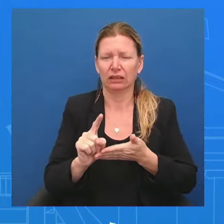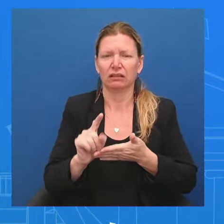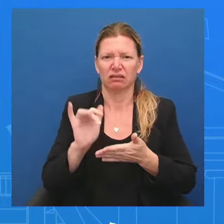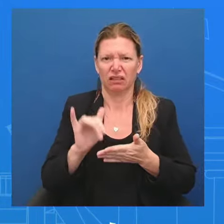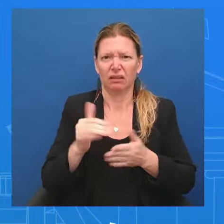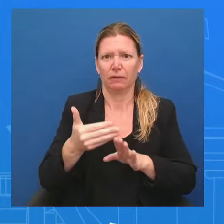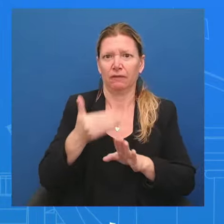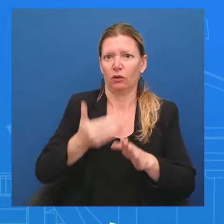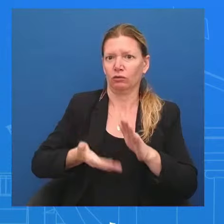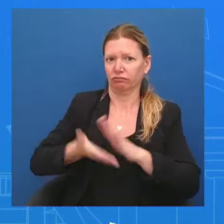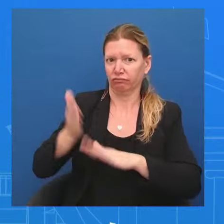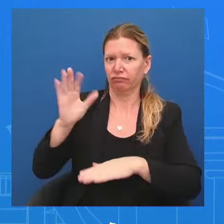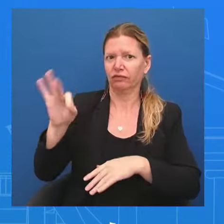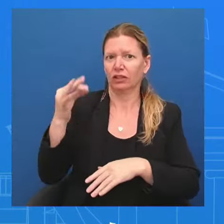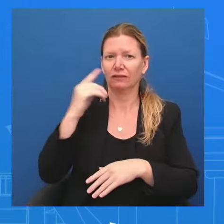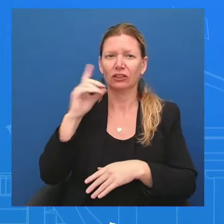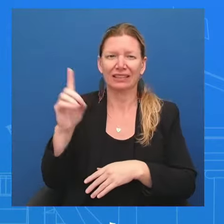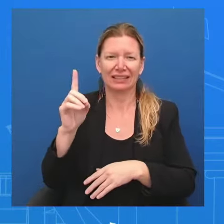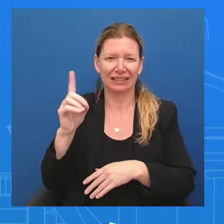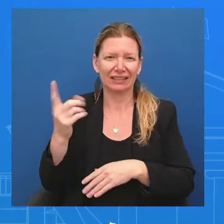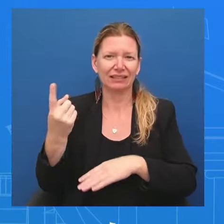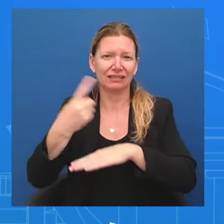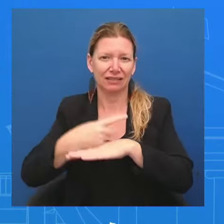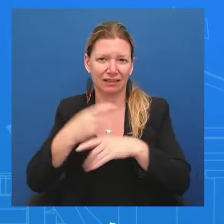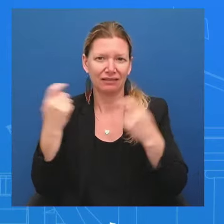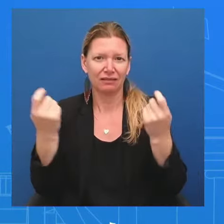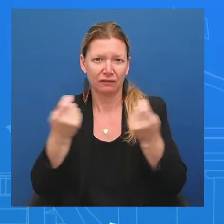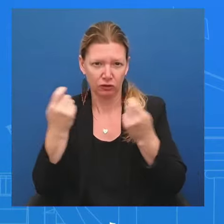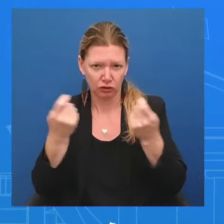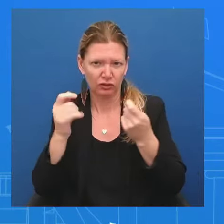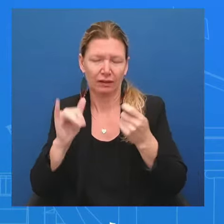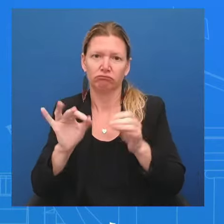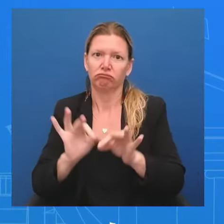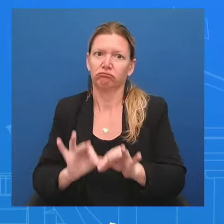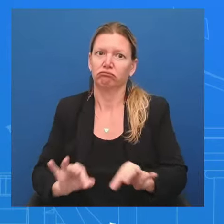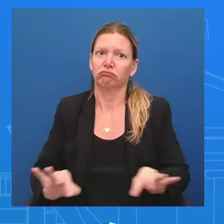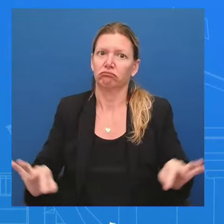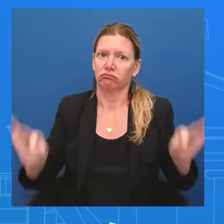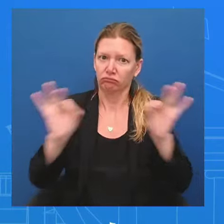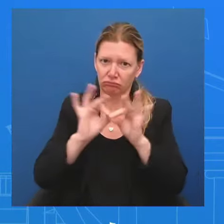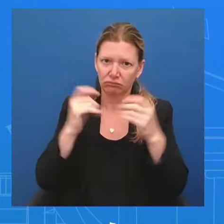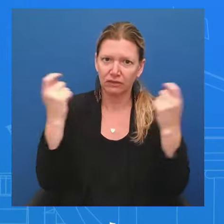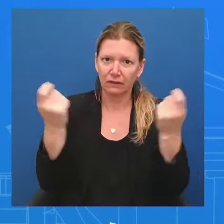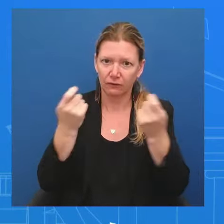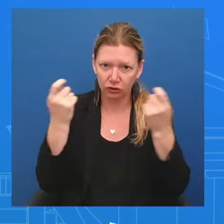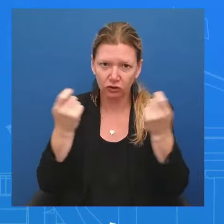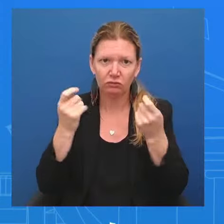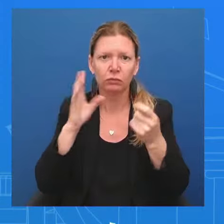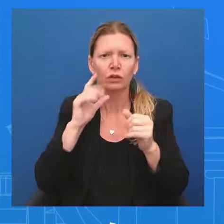Obviously, we will continue our drumbeat of having someone from NSC here ahead of the trip